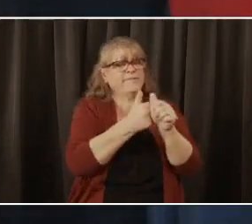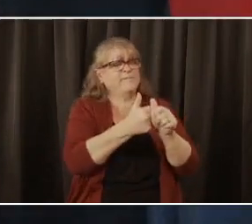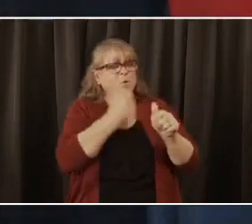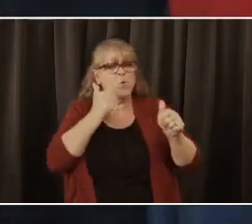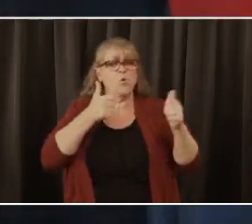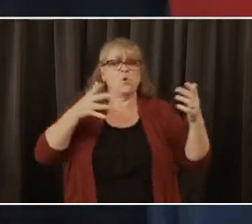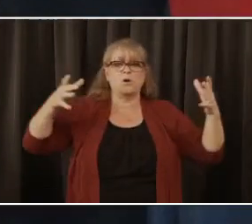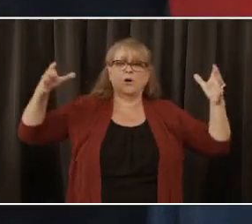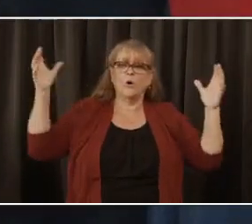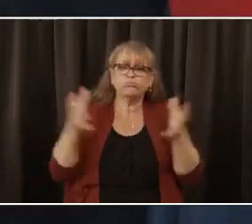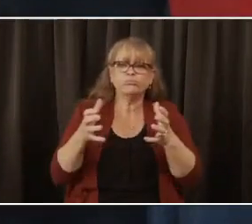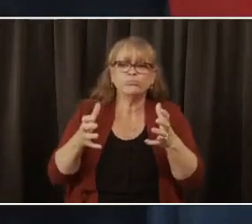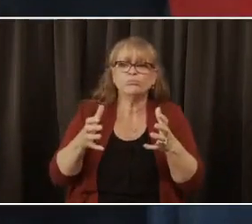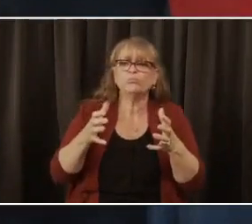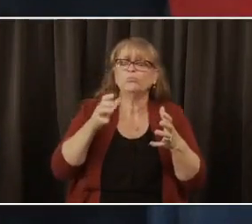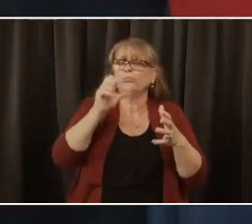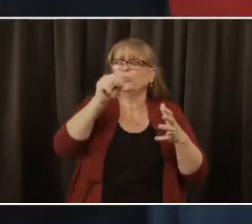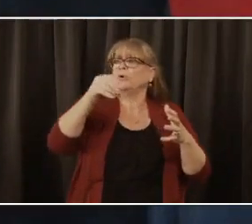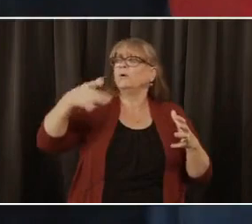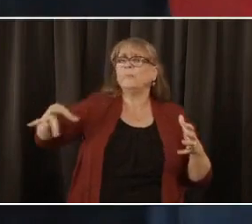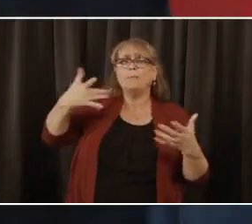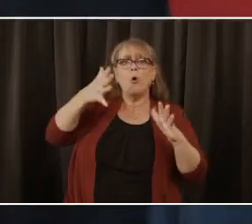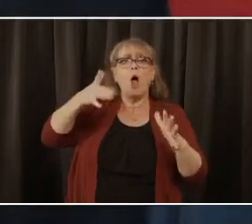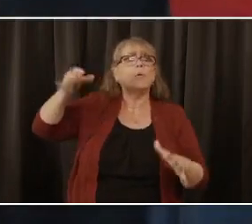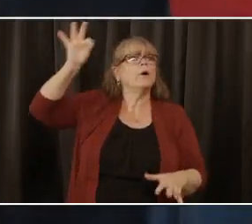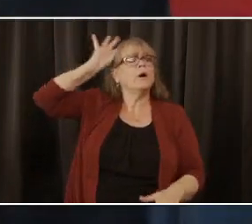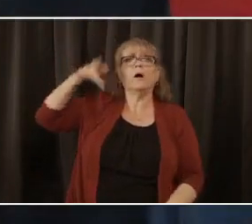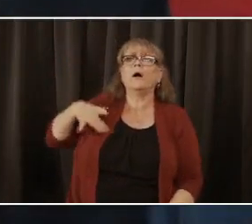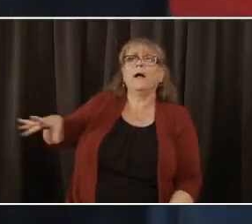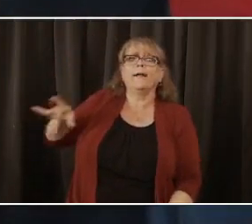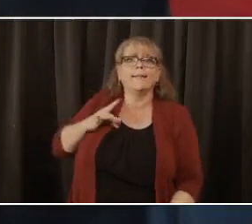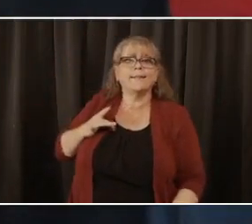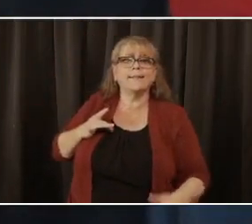very severe symptoms and you could be hospitalized and maybe not even make it. But the person